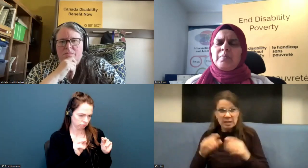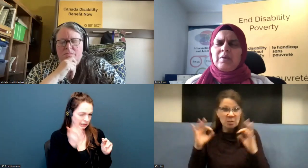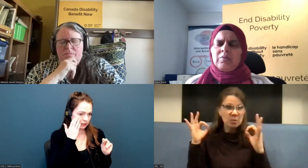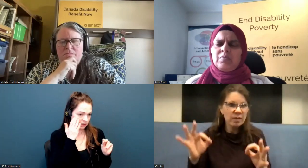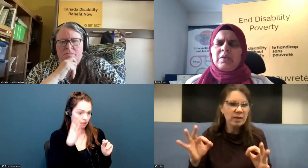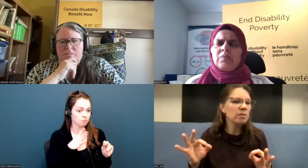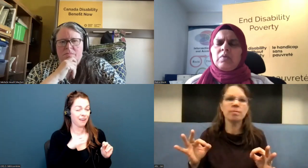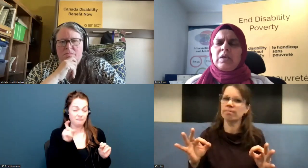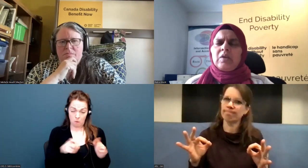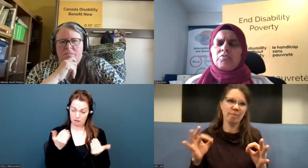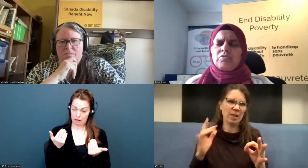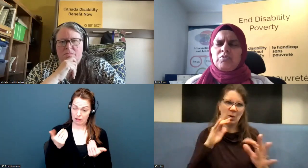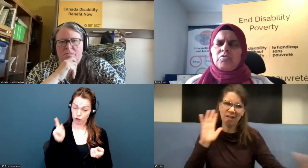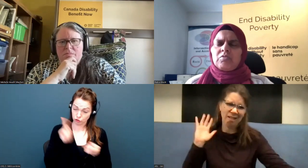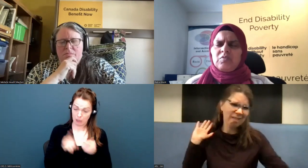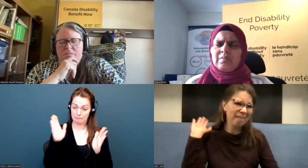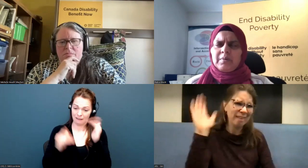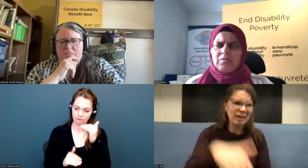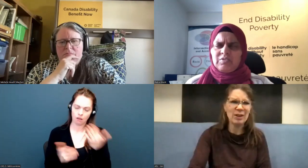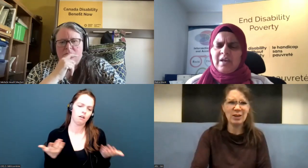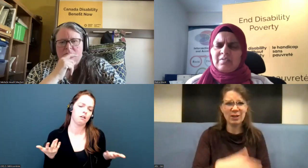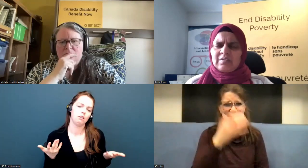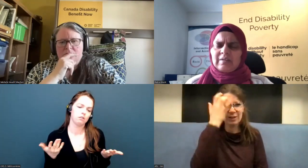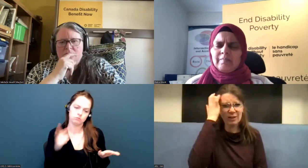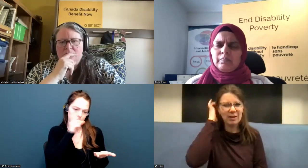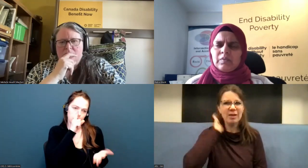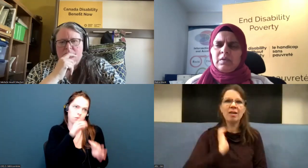TO BE REINTRODUCED THROUGH THE PROCESS.